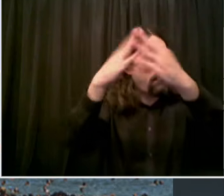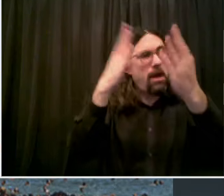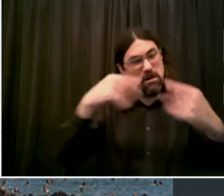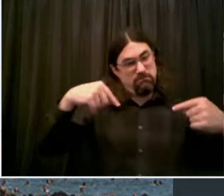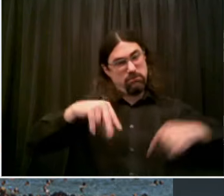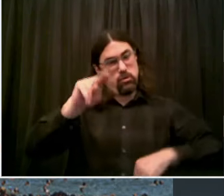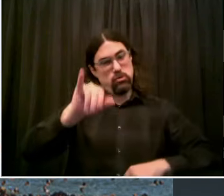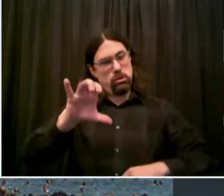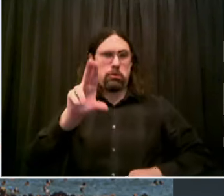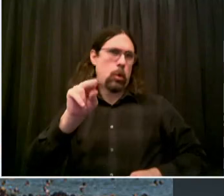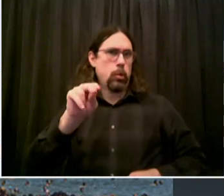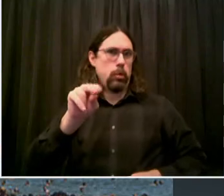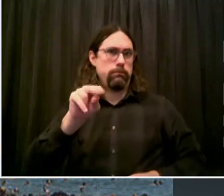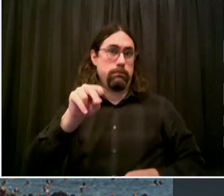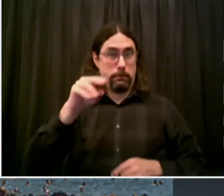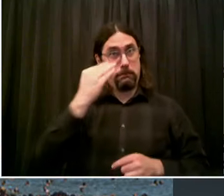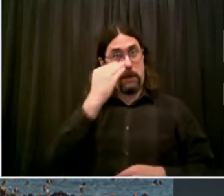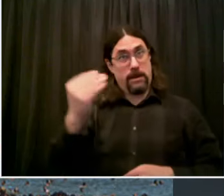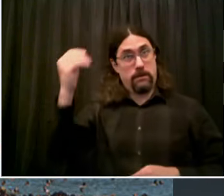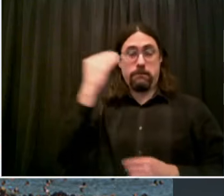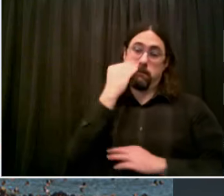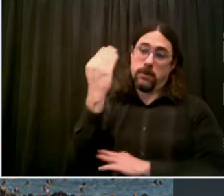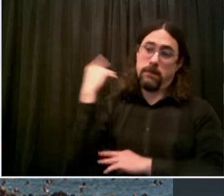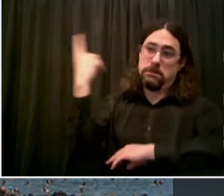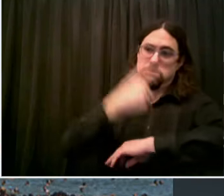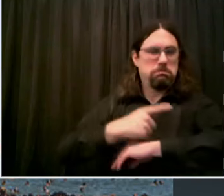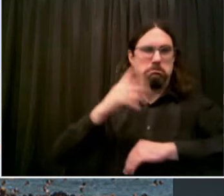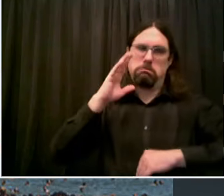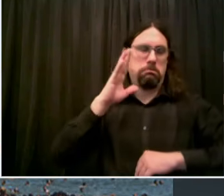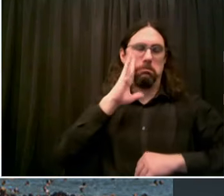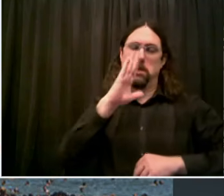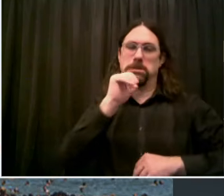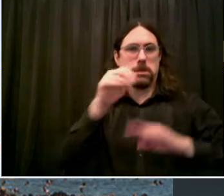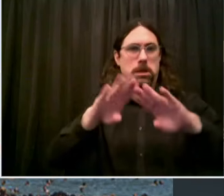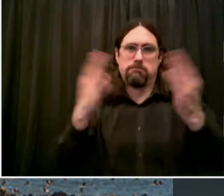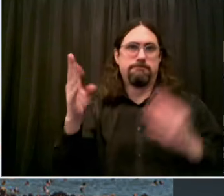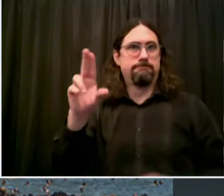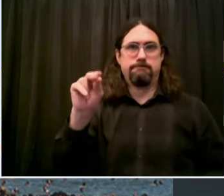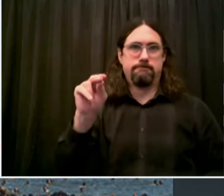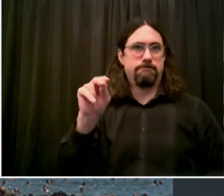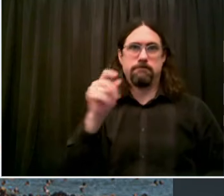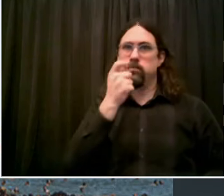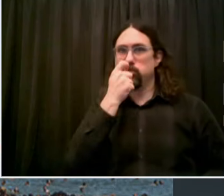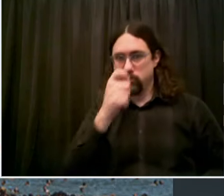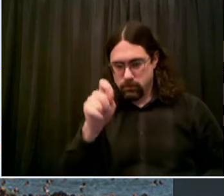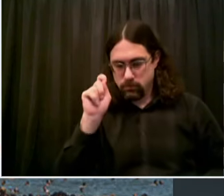IN THE EPICENTER OF THIS CRISIS.